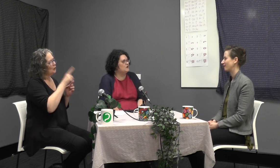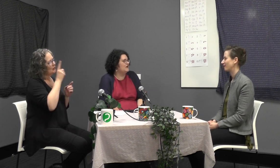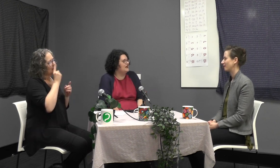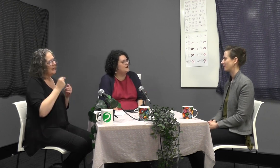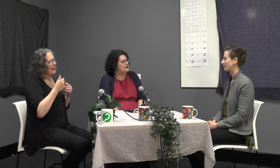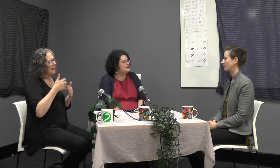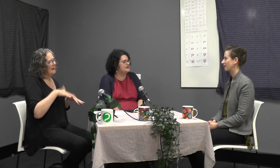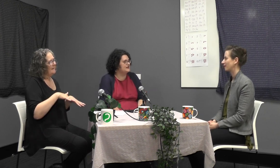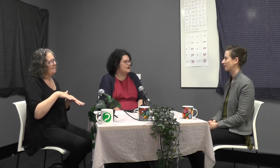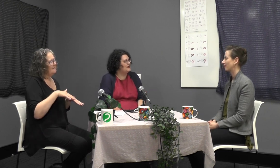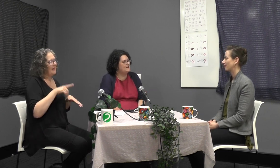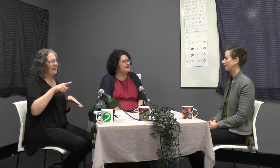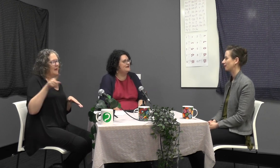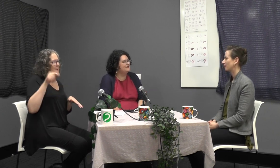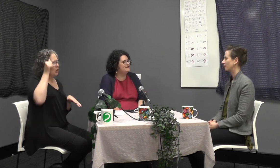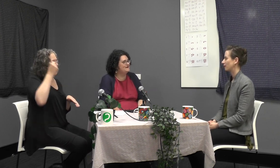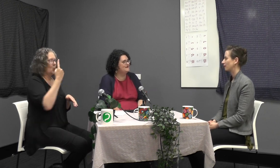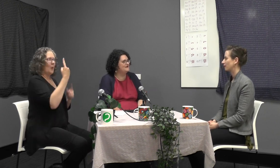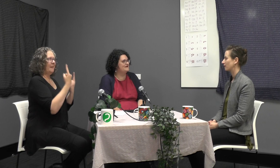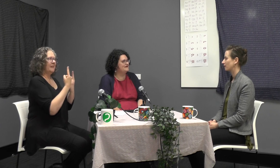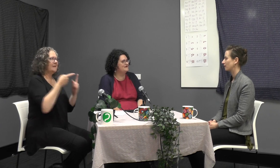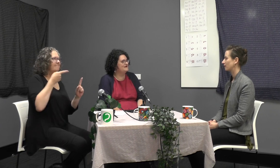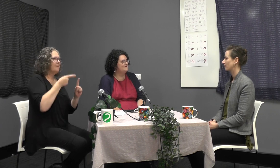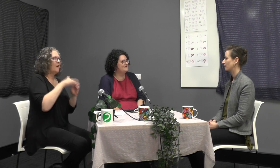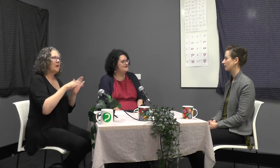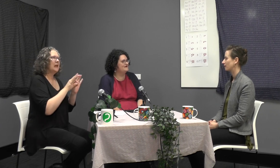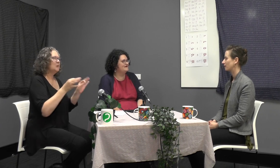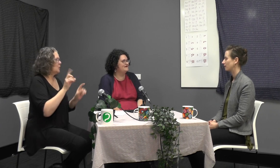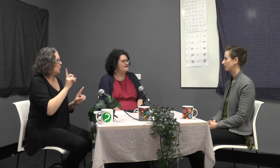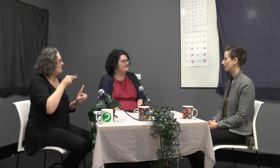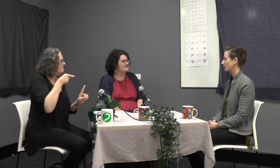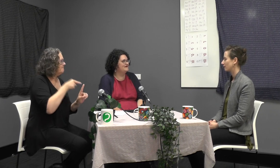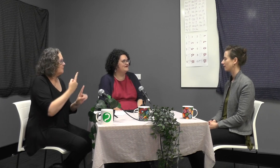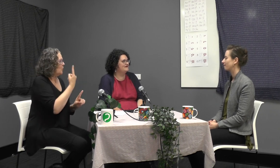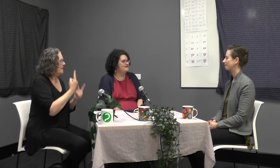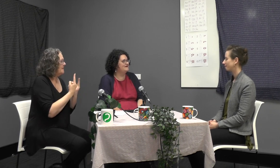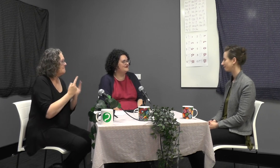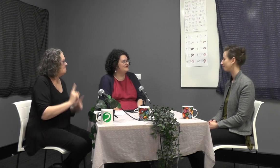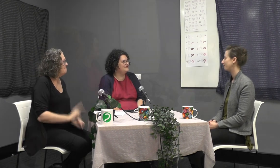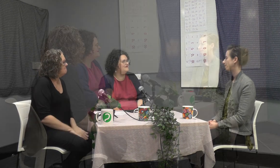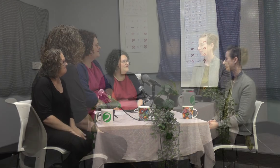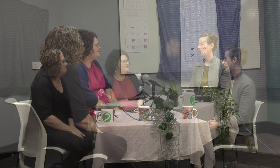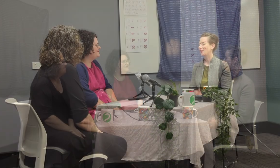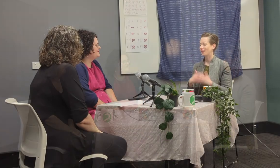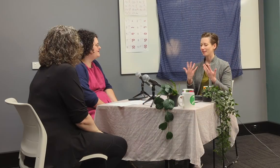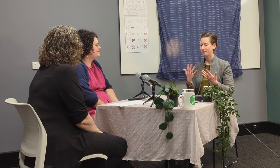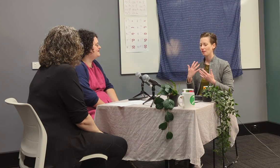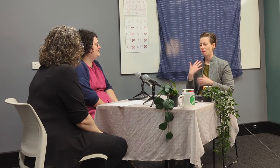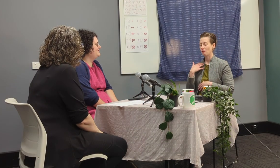G: If you could leave people knowing one thing about linguistics, what would that be? H: Okay.